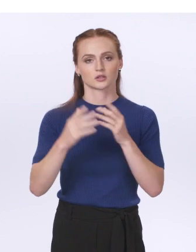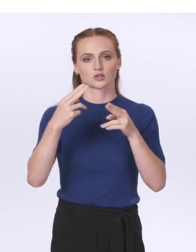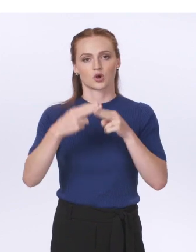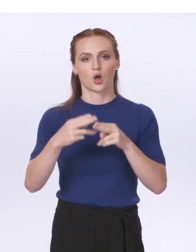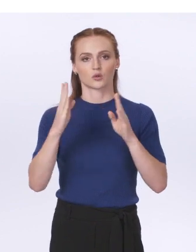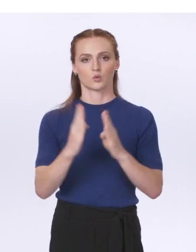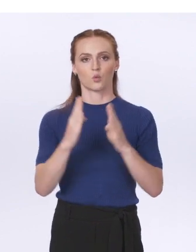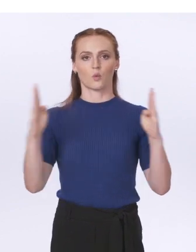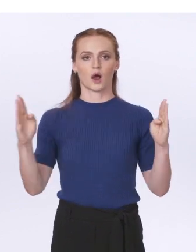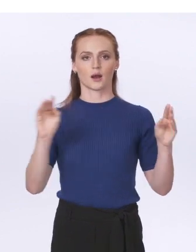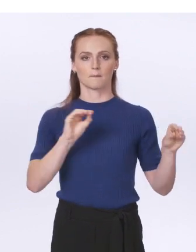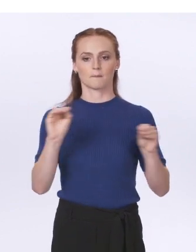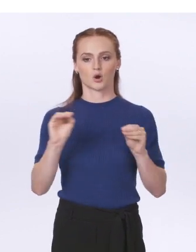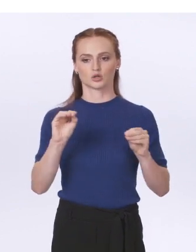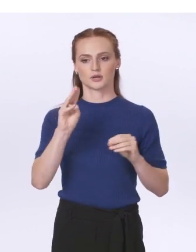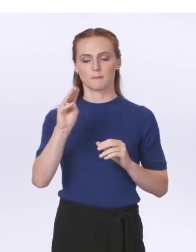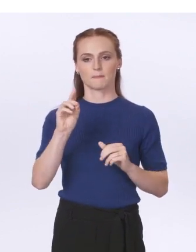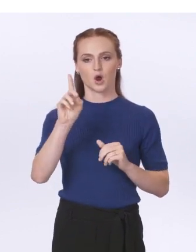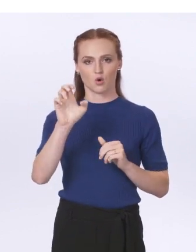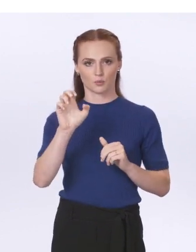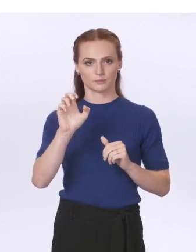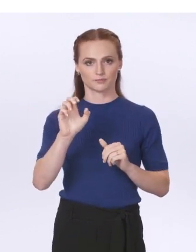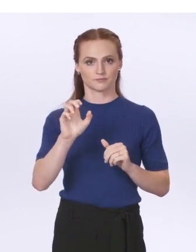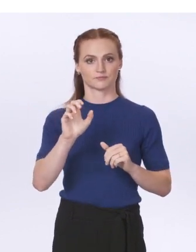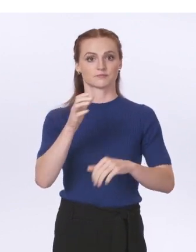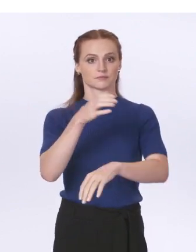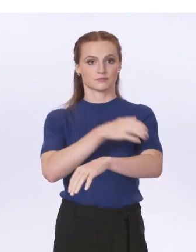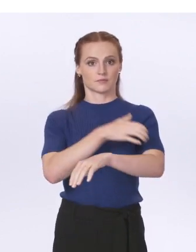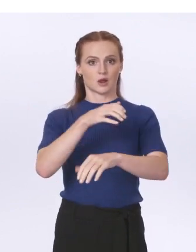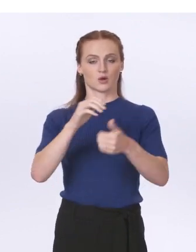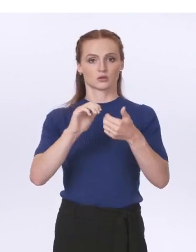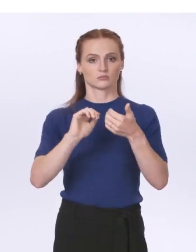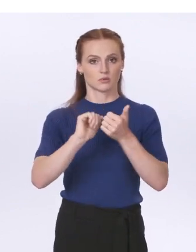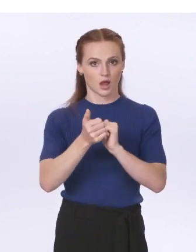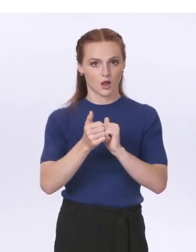Powered by the advancements in inside out body tracking,